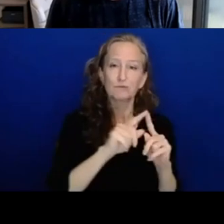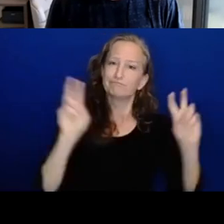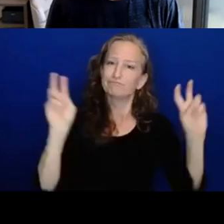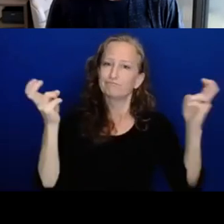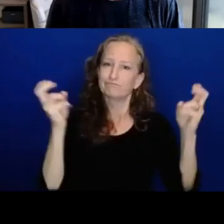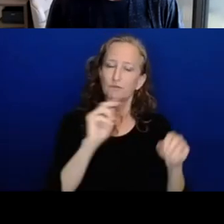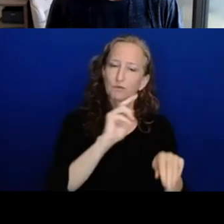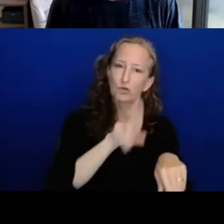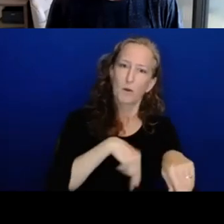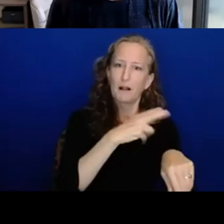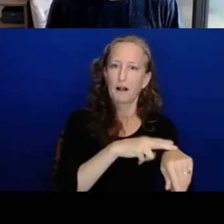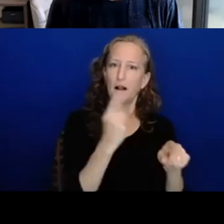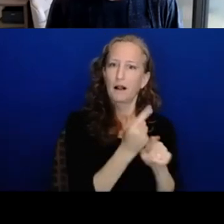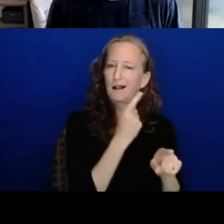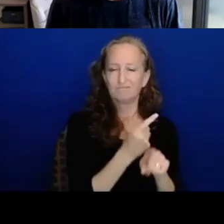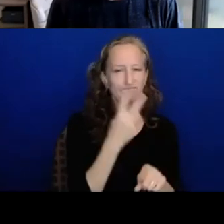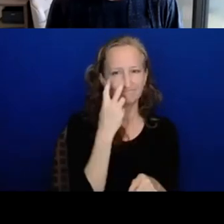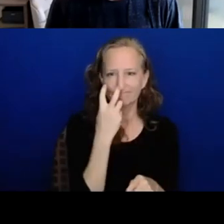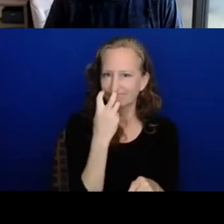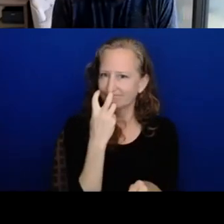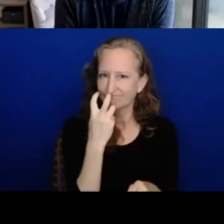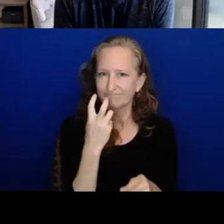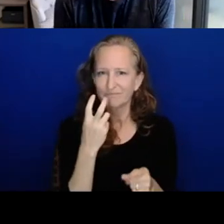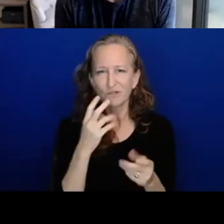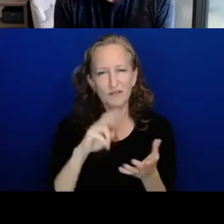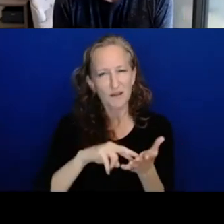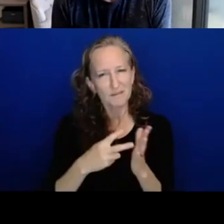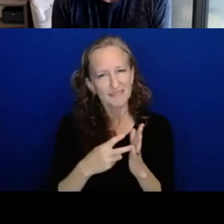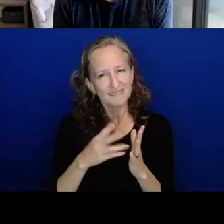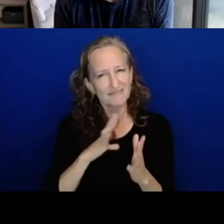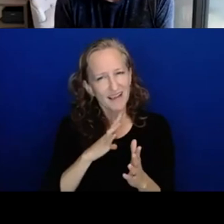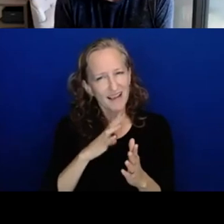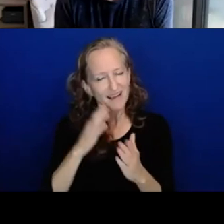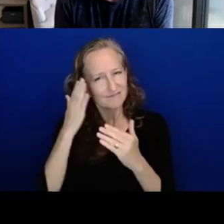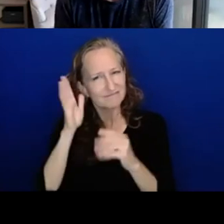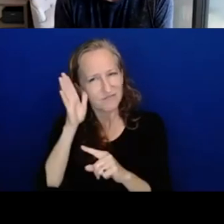the, what does the future of work look like for people who are trying to go back to normal?